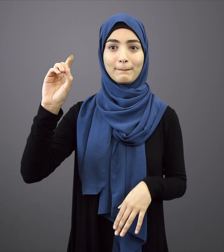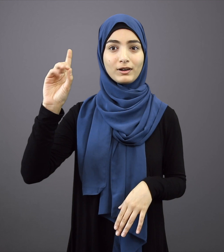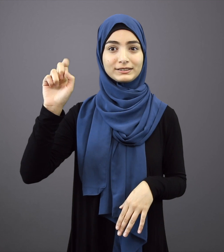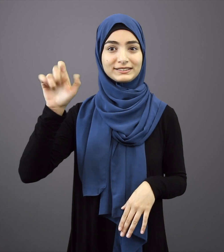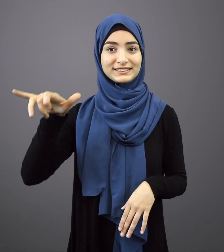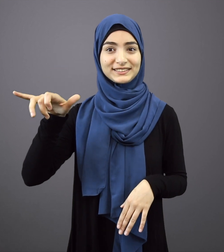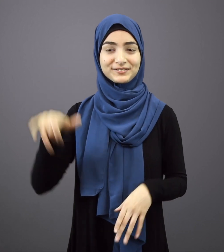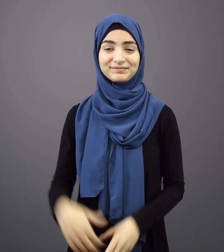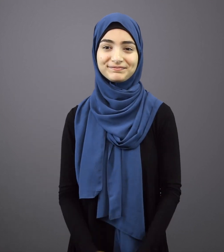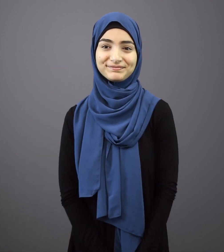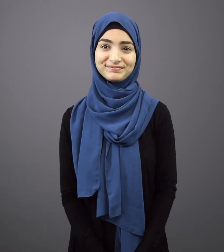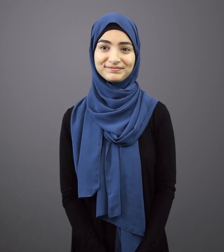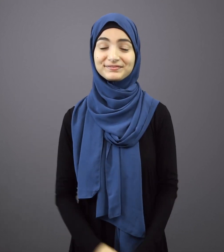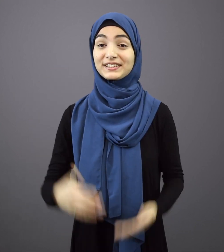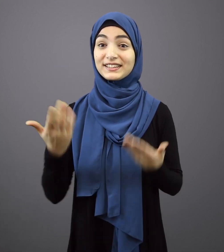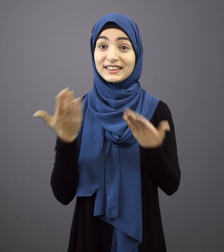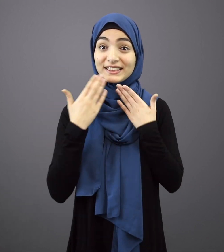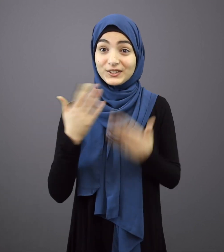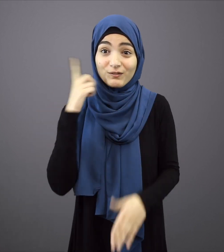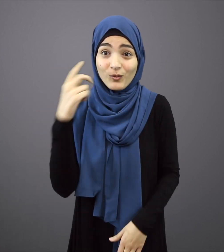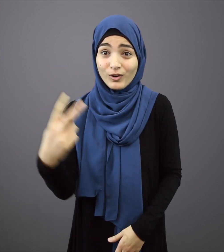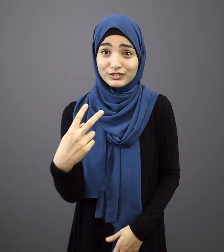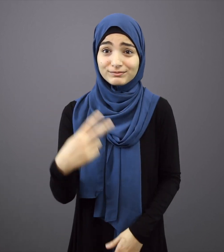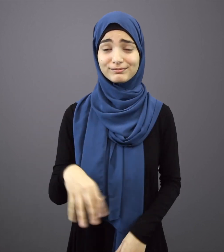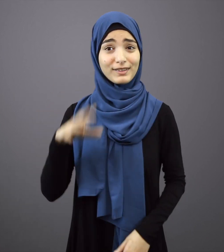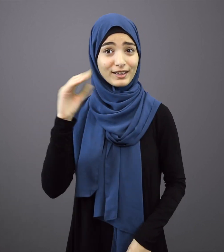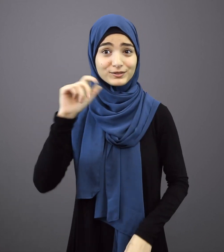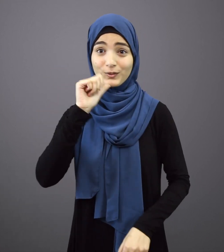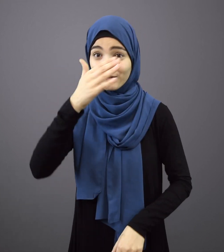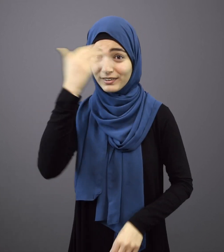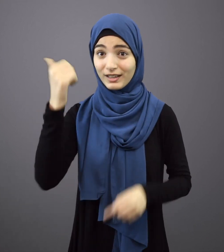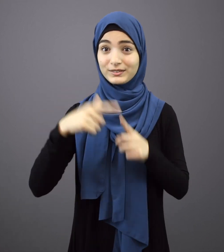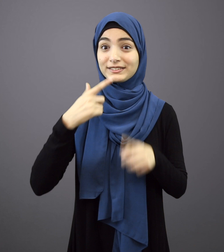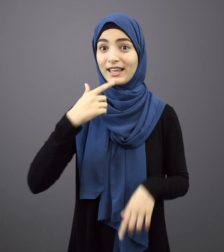I wear it for modesty Thank you for watching!